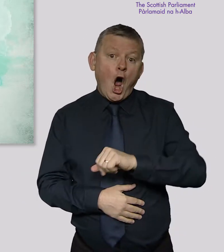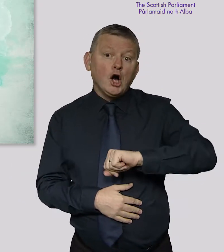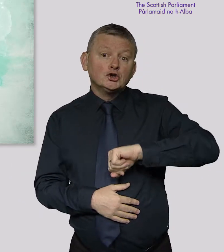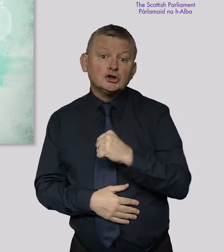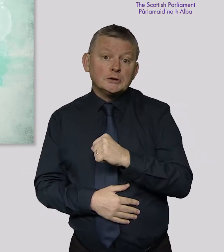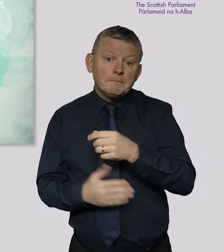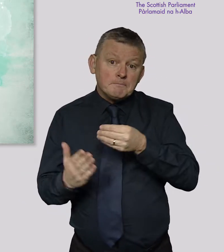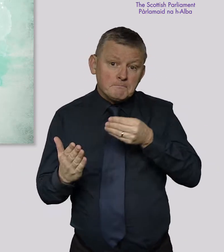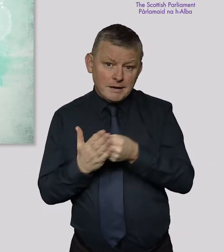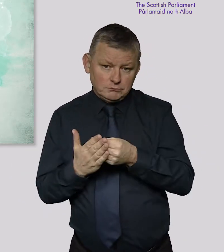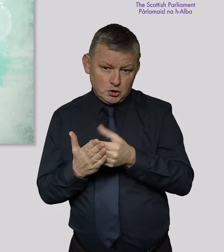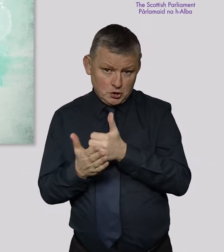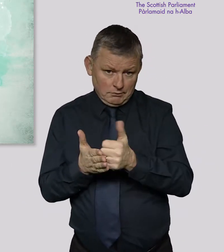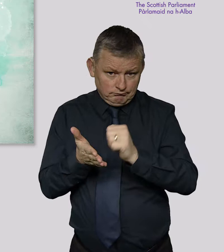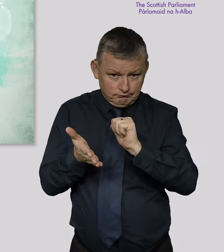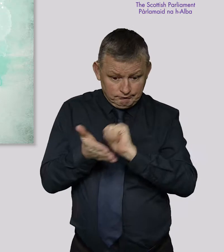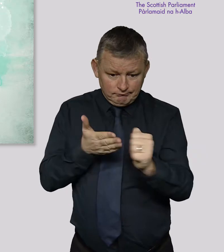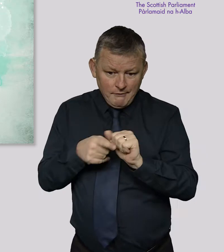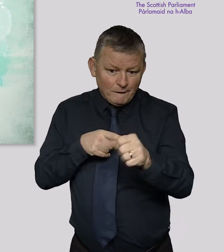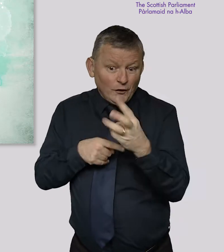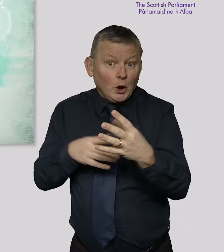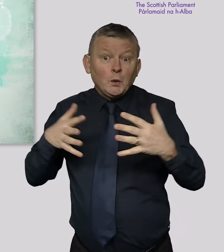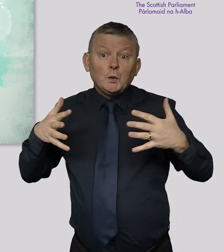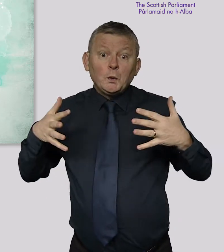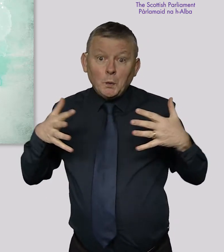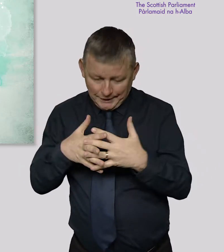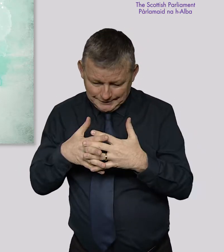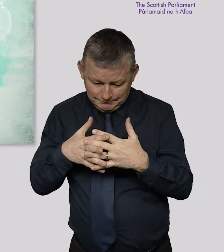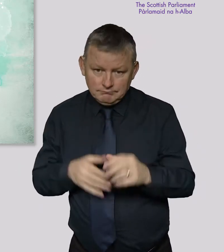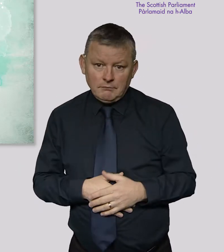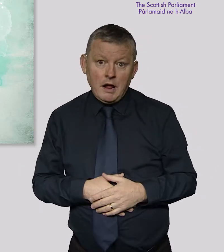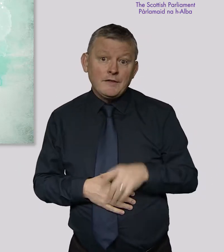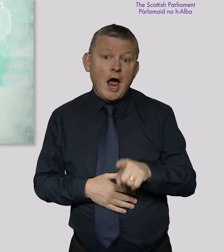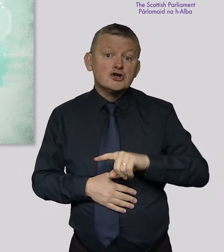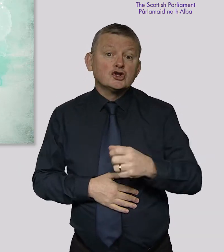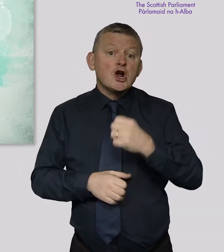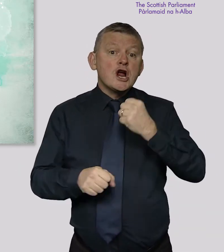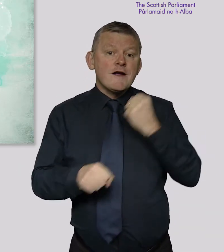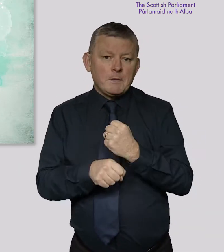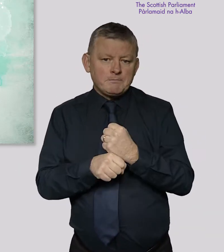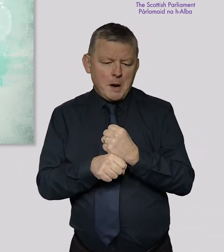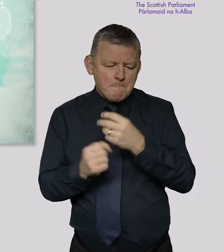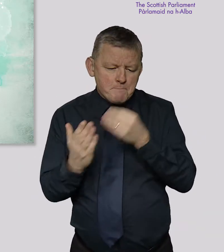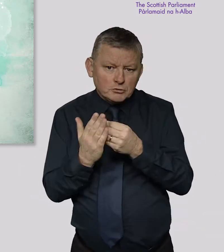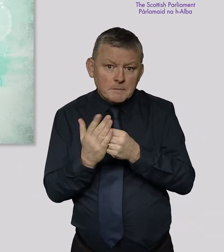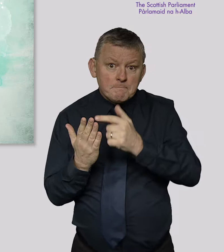The Scottish Budget is normally published 3 weeks after that. The Scottish Government’s Budget Bill